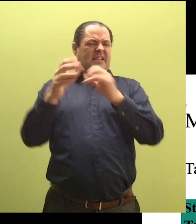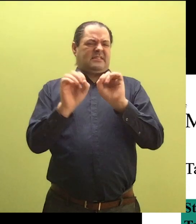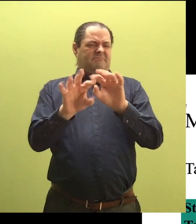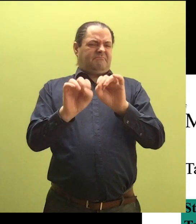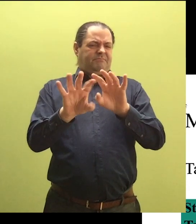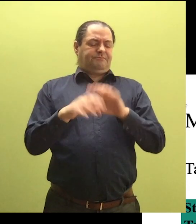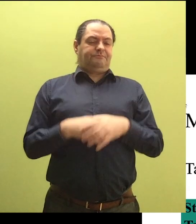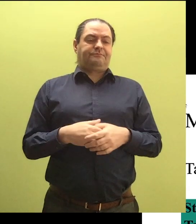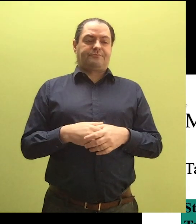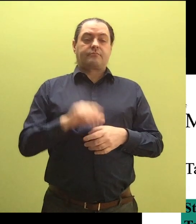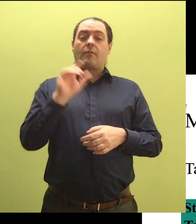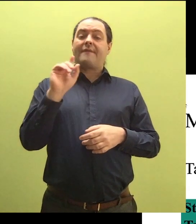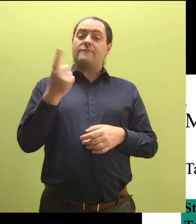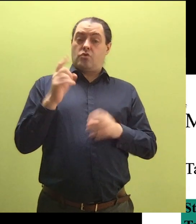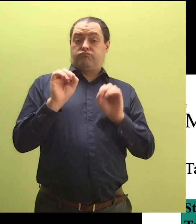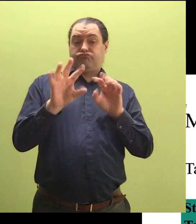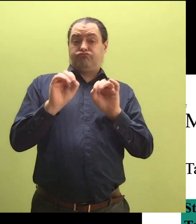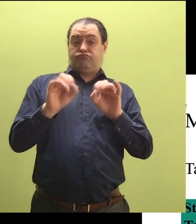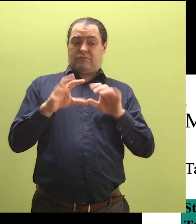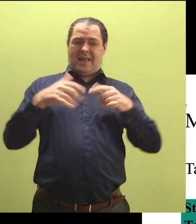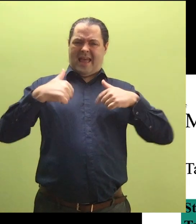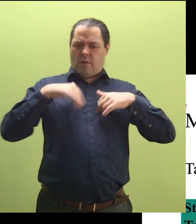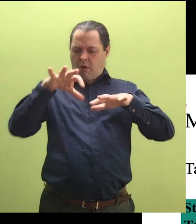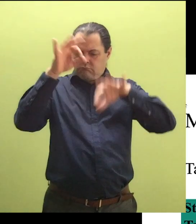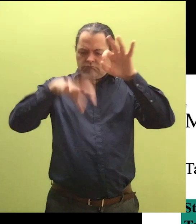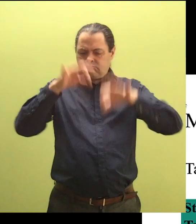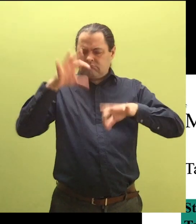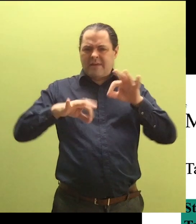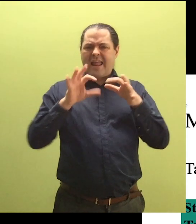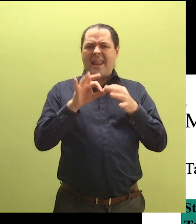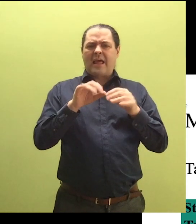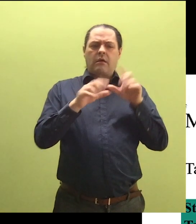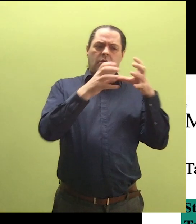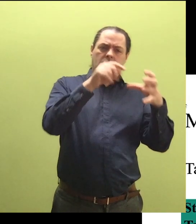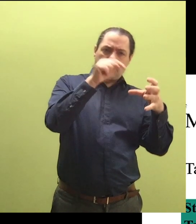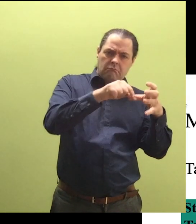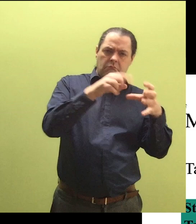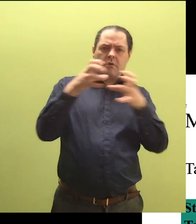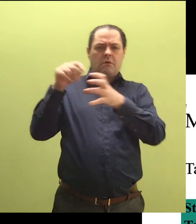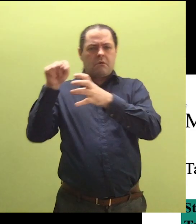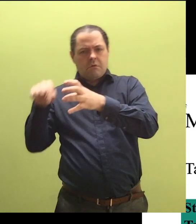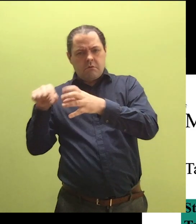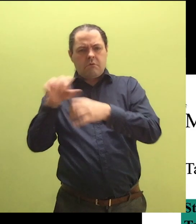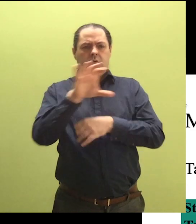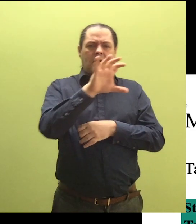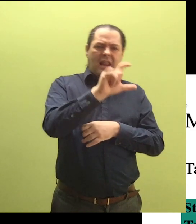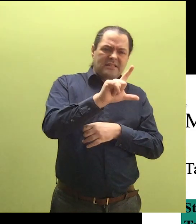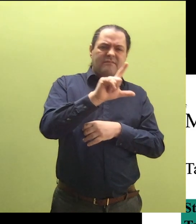But firstly, let us move on to describe our findings on how this alternation manifests itself in Turkish Sign Language.